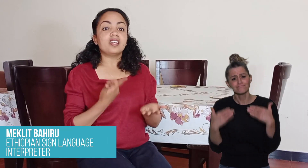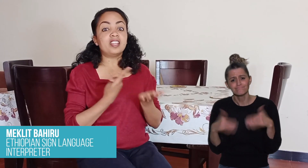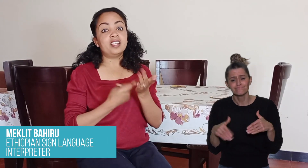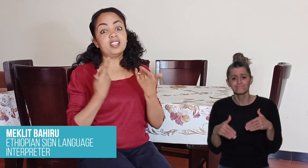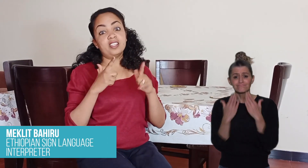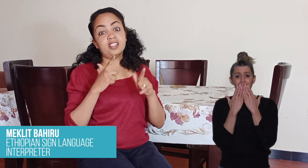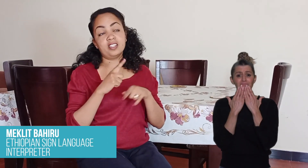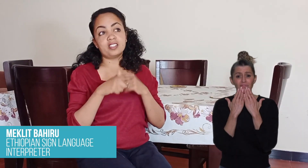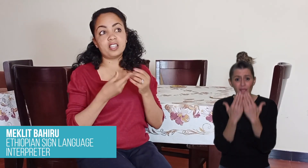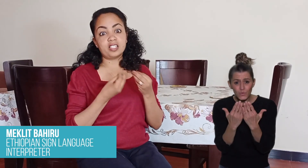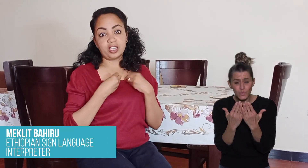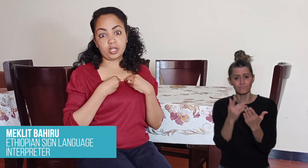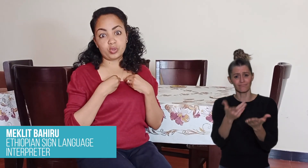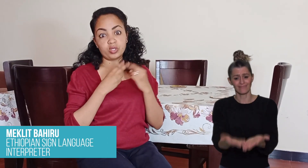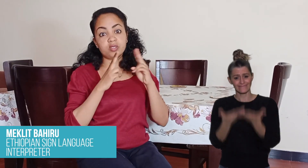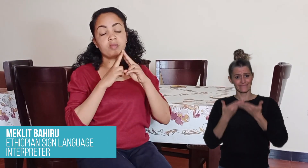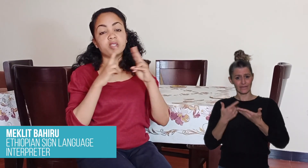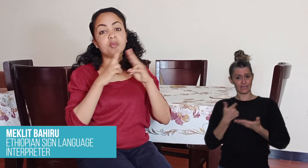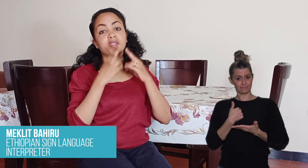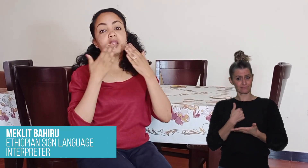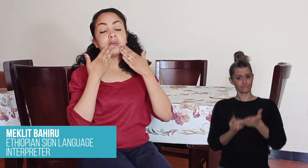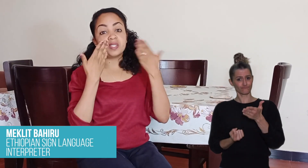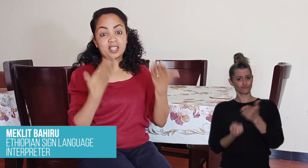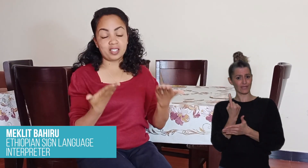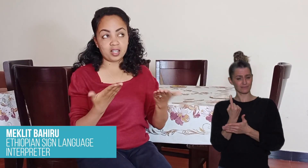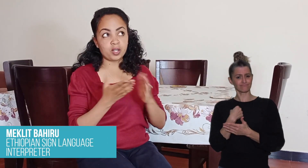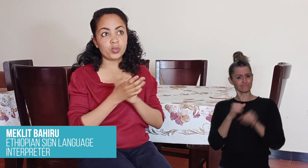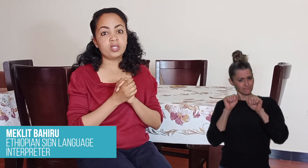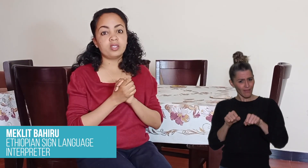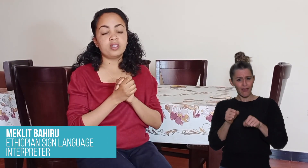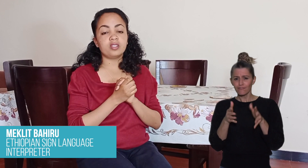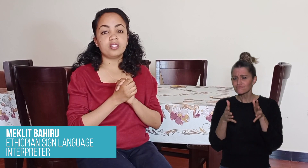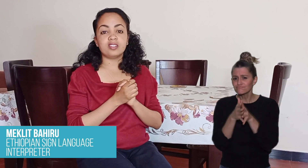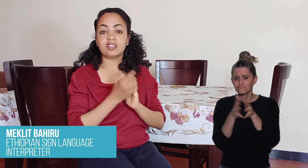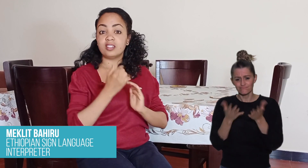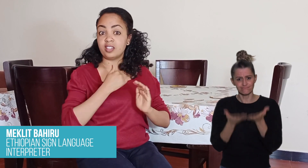Thank you very much for giving me a chance to tell